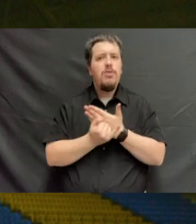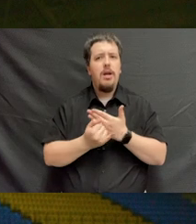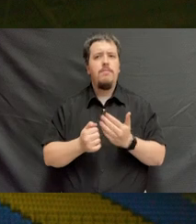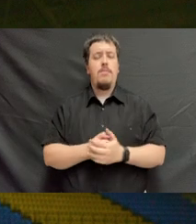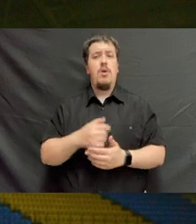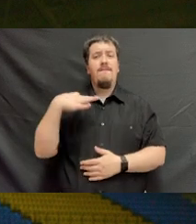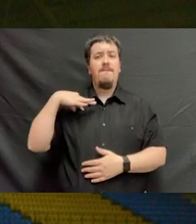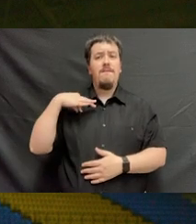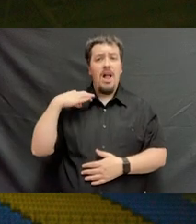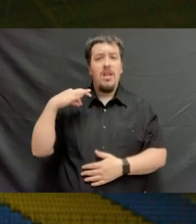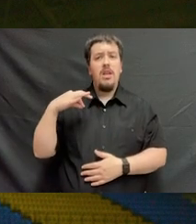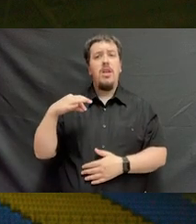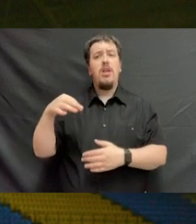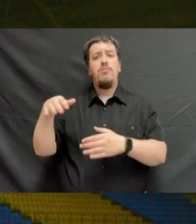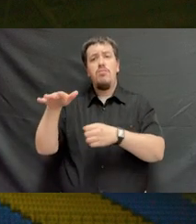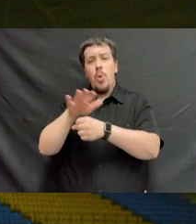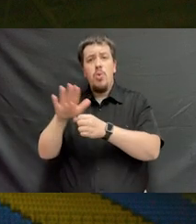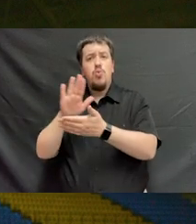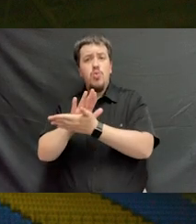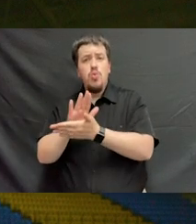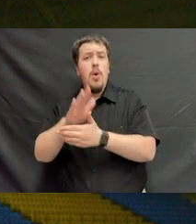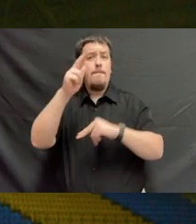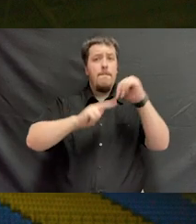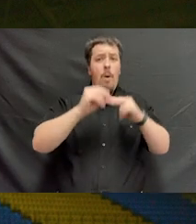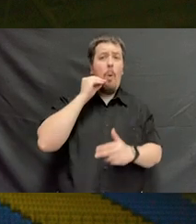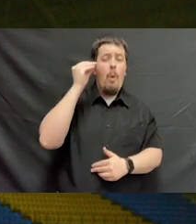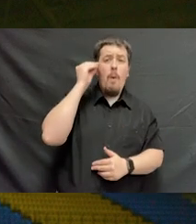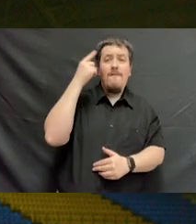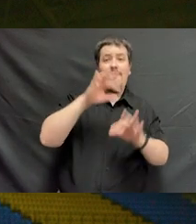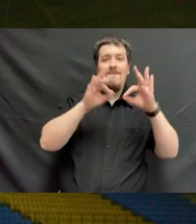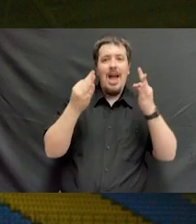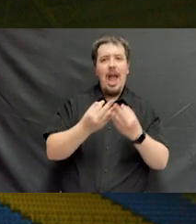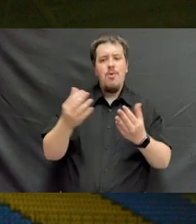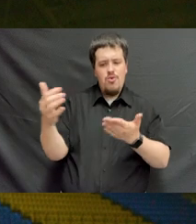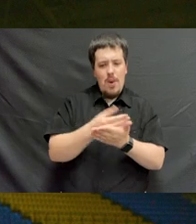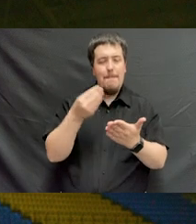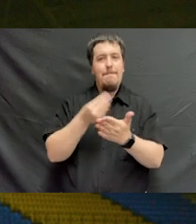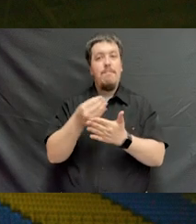You've volunteered in our local schools. You've built homes for families. You've raised money for those whose lives